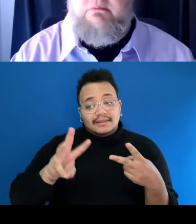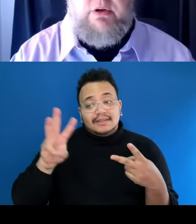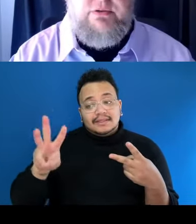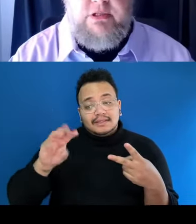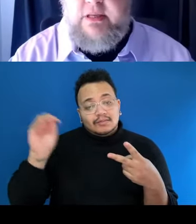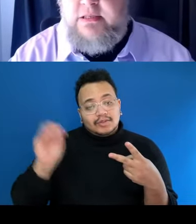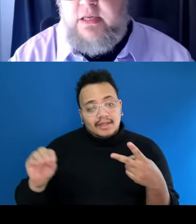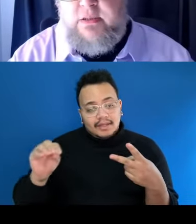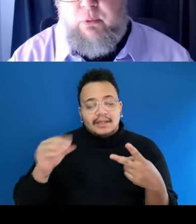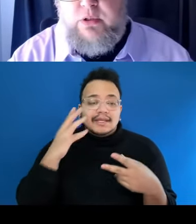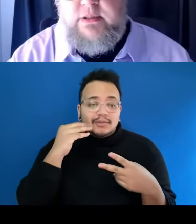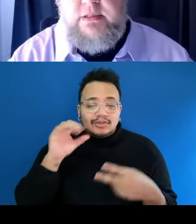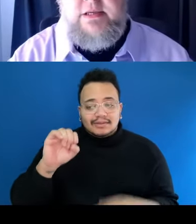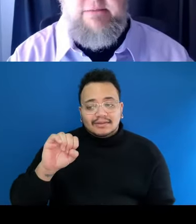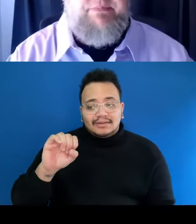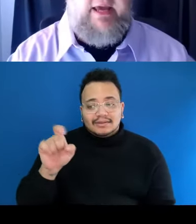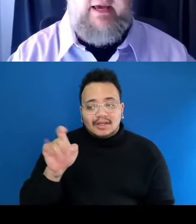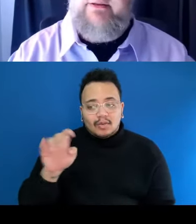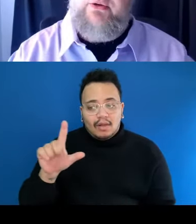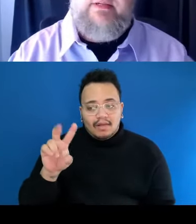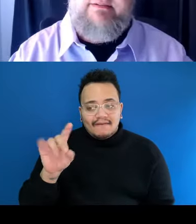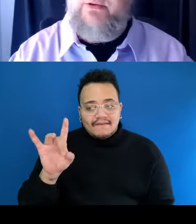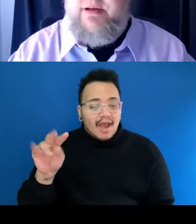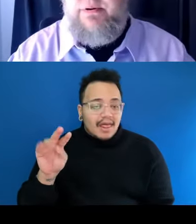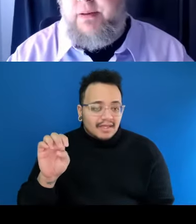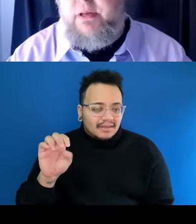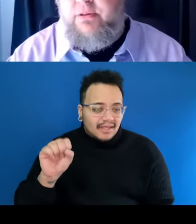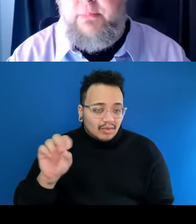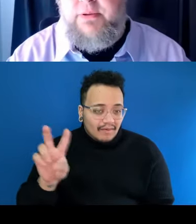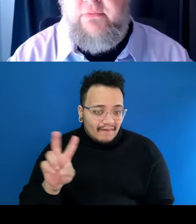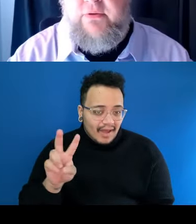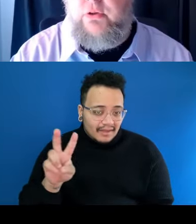There are multiple studies that support this and those numbers can be a little bit different